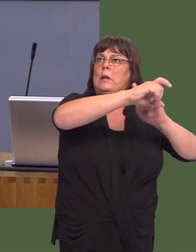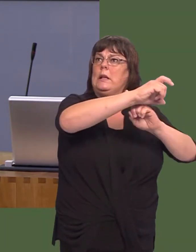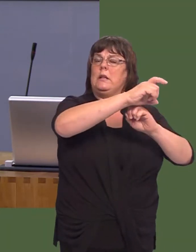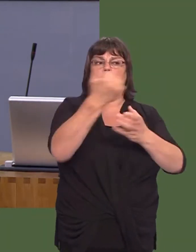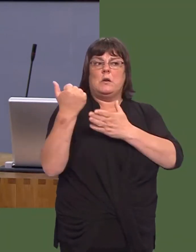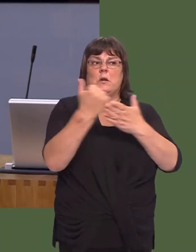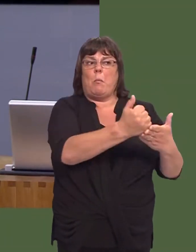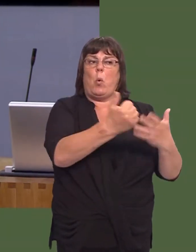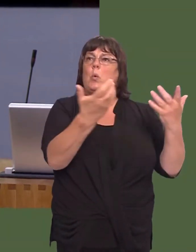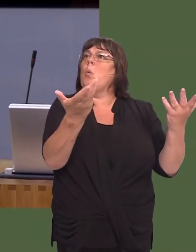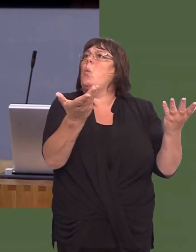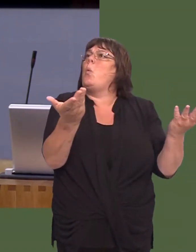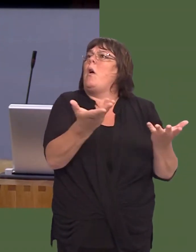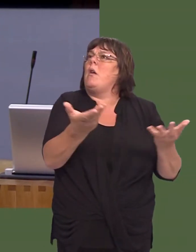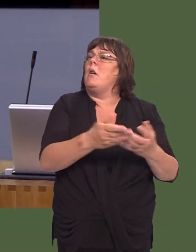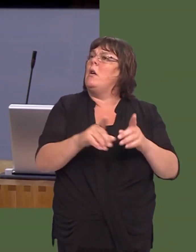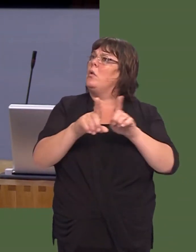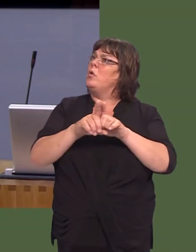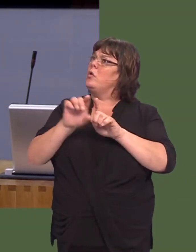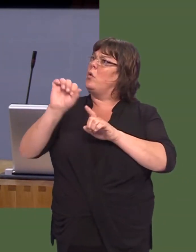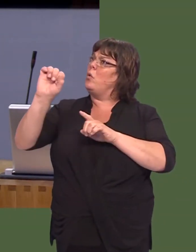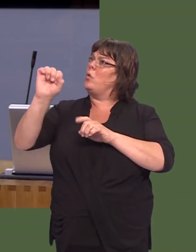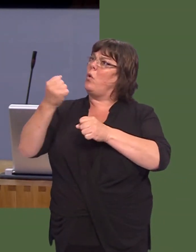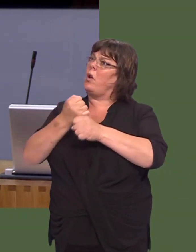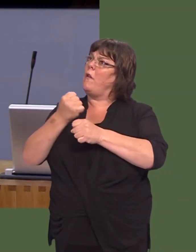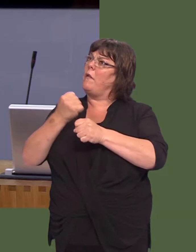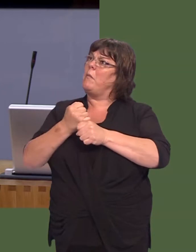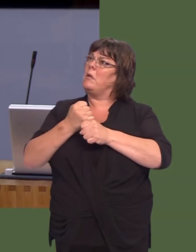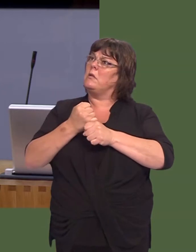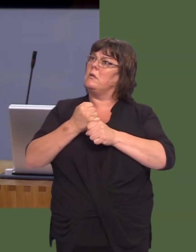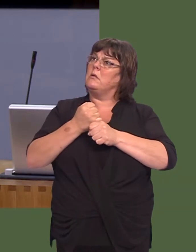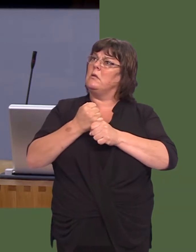and can you also tell us one specific measure that your Government has put in place over